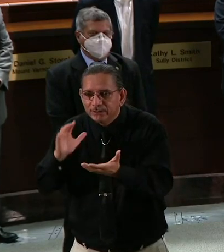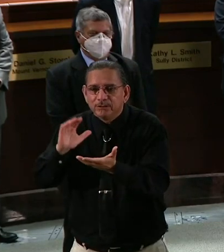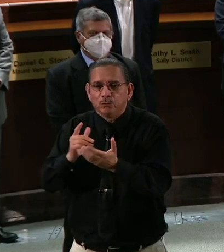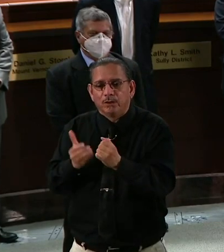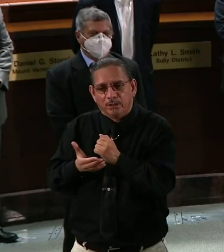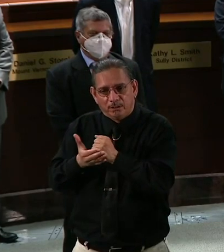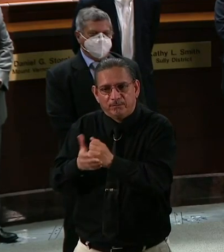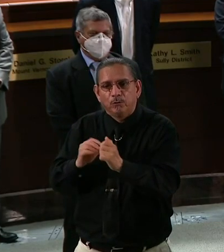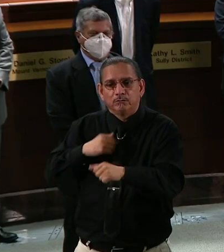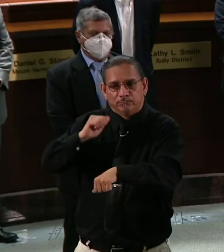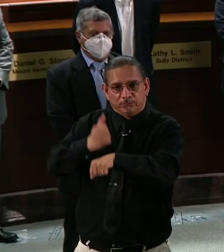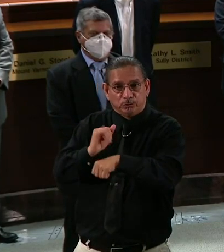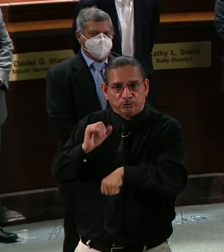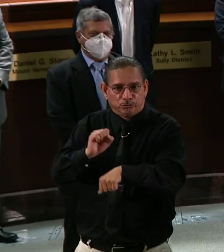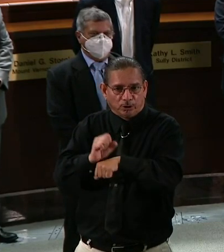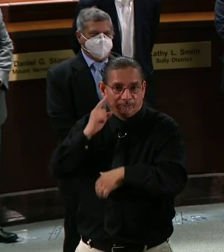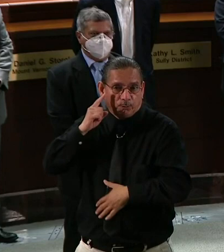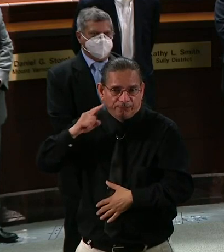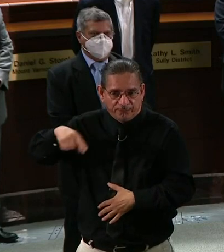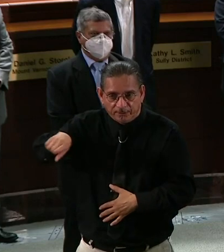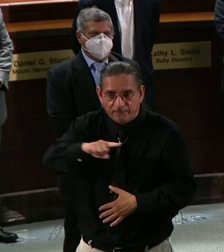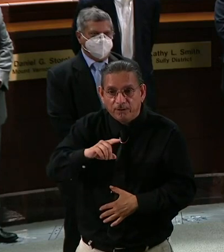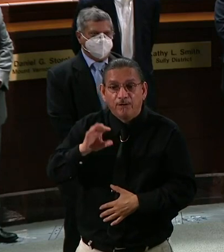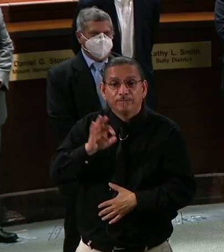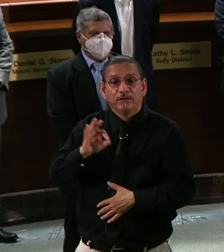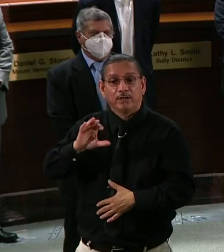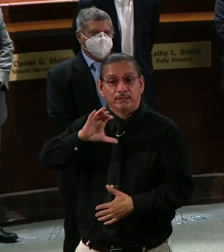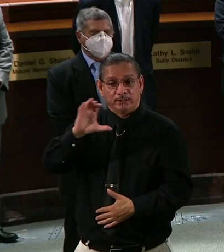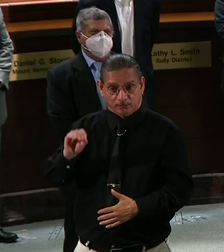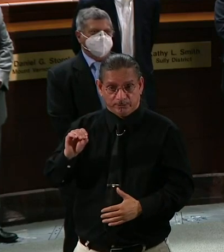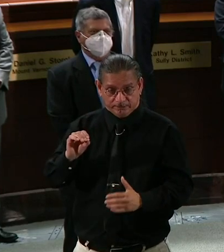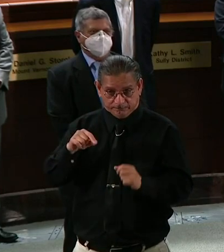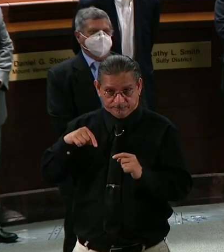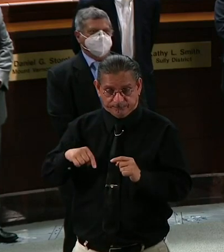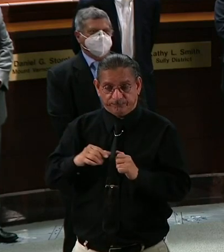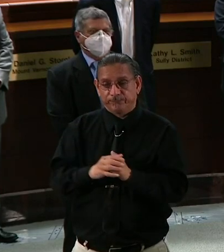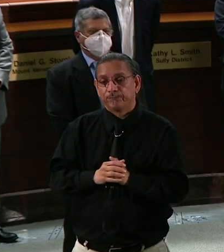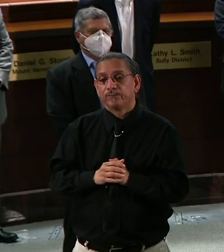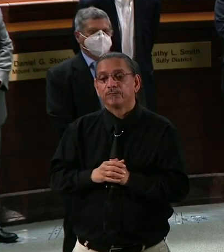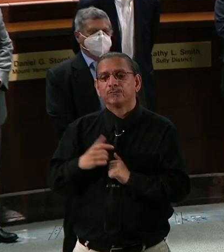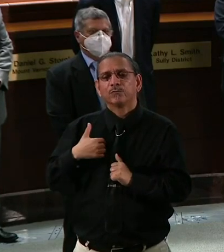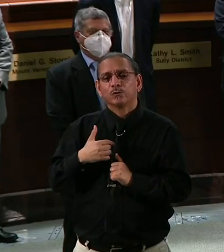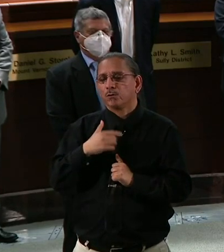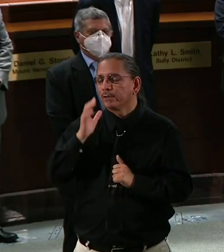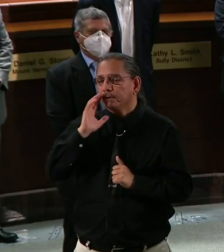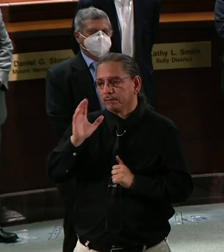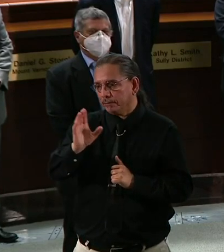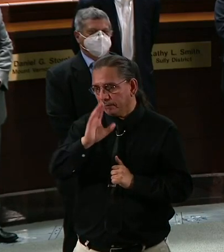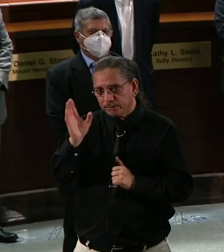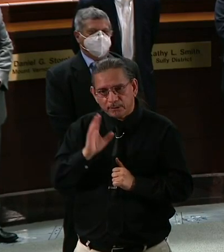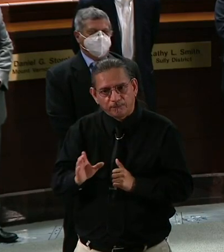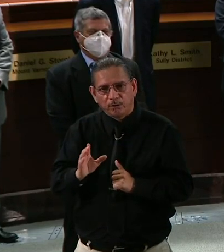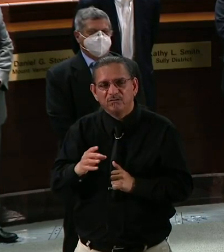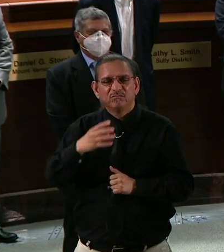AT THEIR HEART WHO DOES A LOT OF HOPE LAST SO I CAN FAIRFAX.